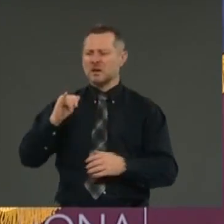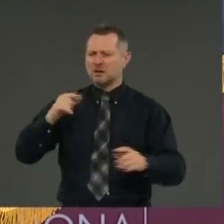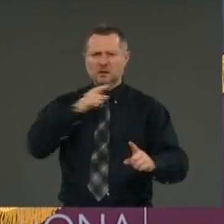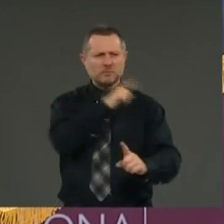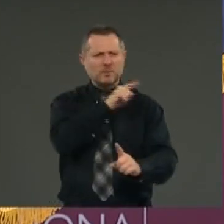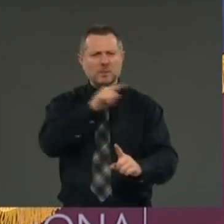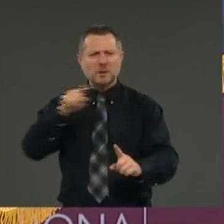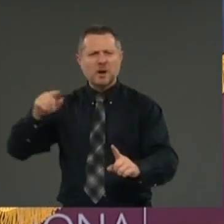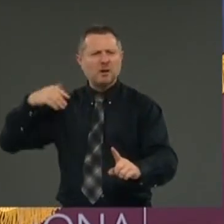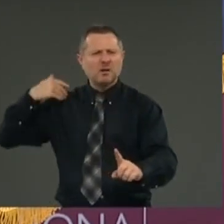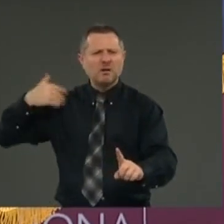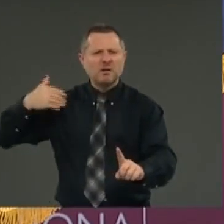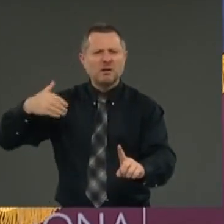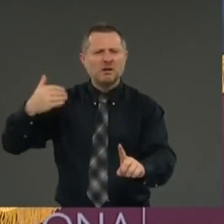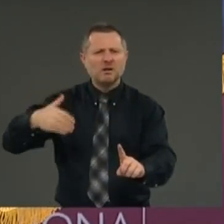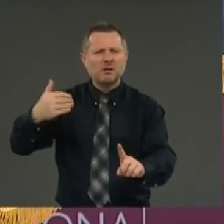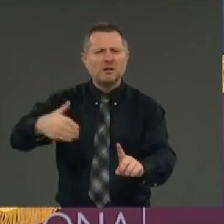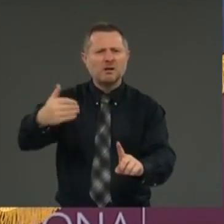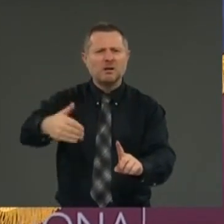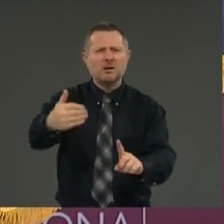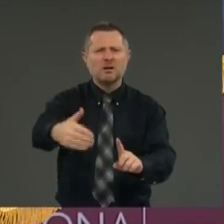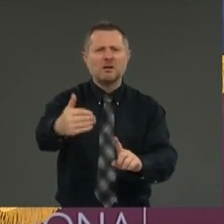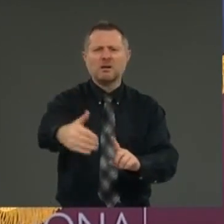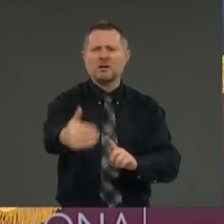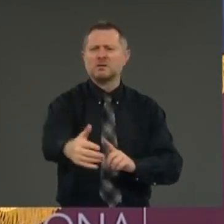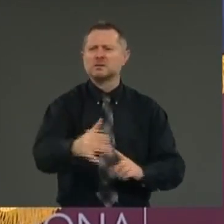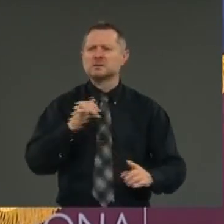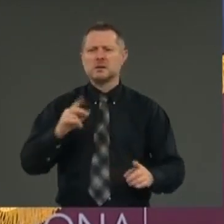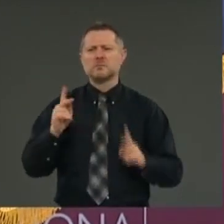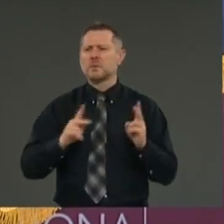BRIONNA TAYLOR, 2020. GEORGE FLOYD IN MINNEAPOLIS,